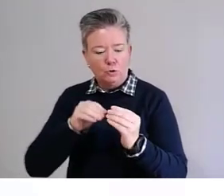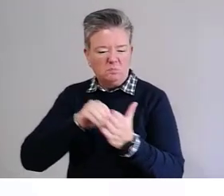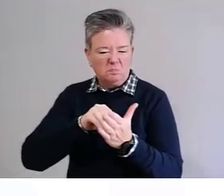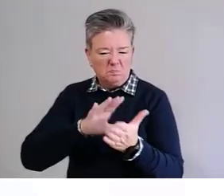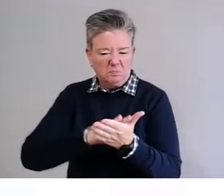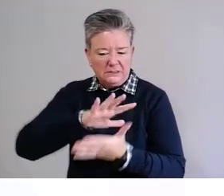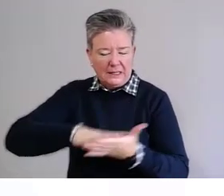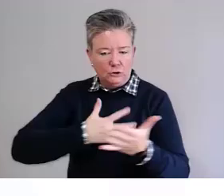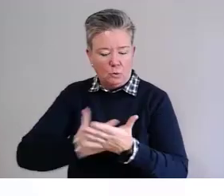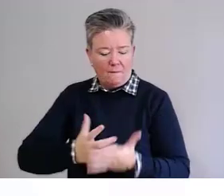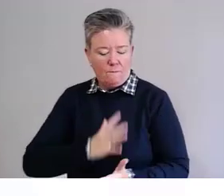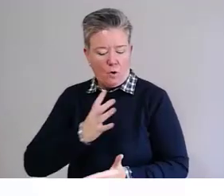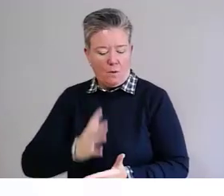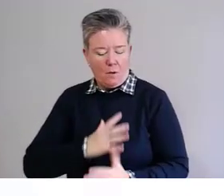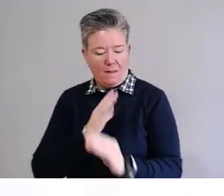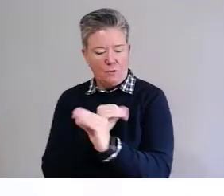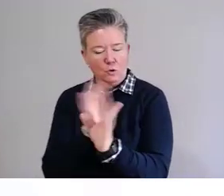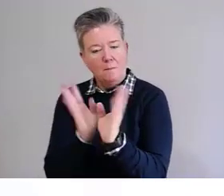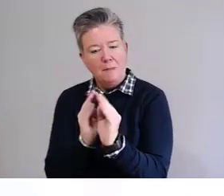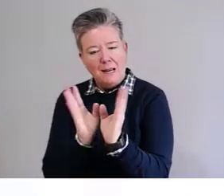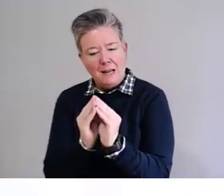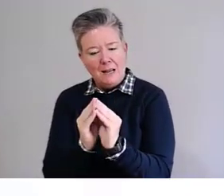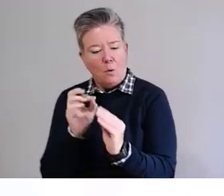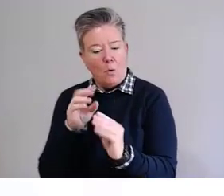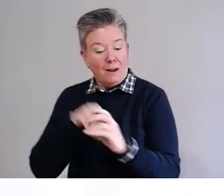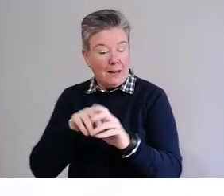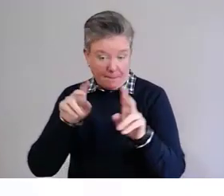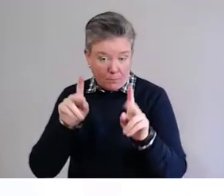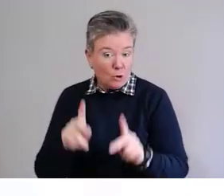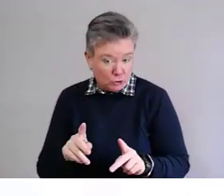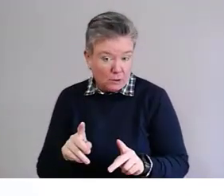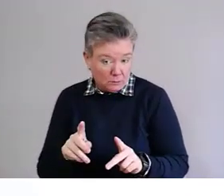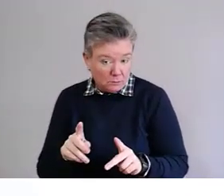a virtual meeting or an in-person visit,